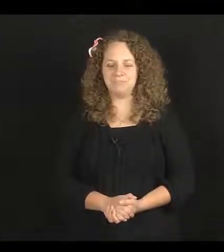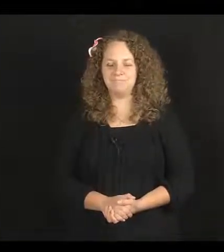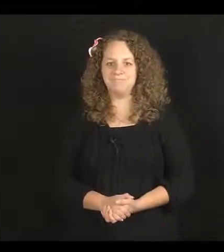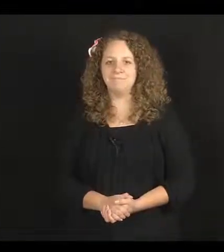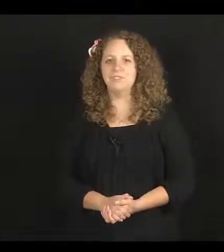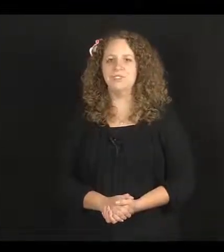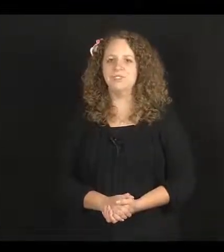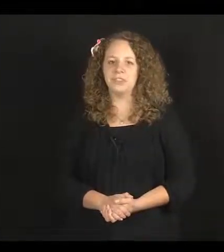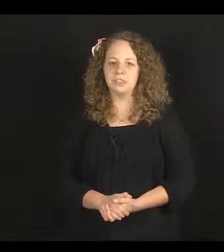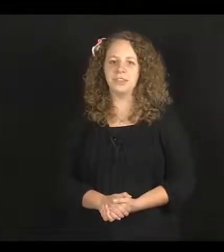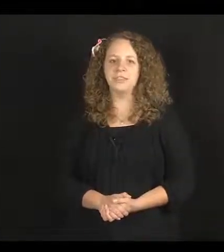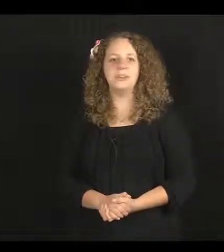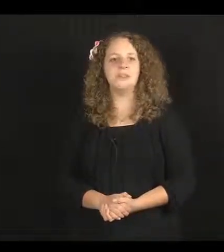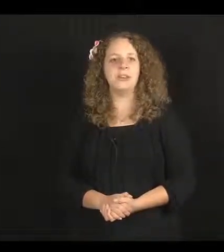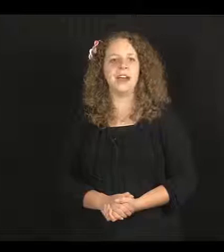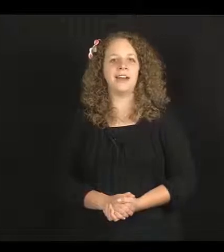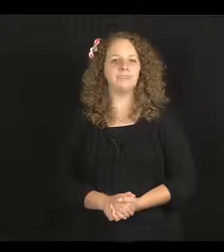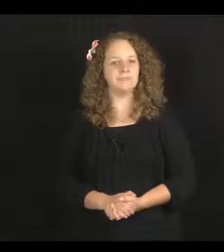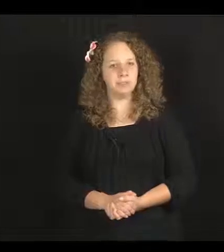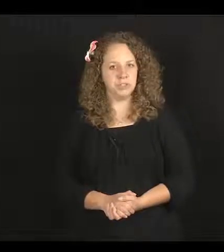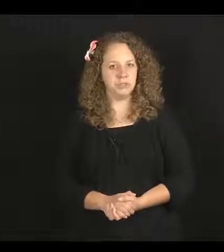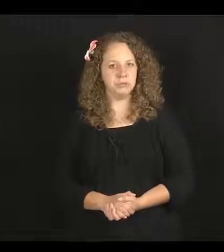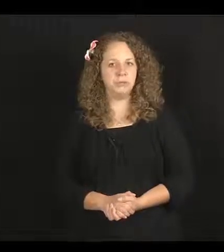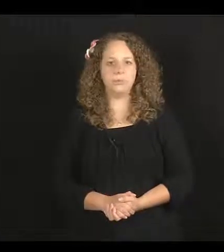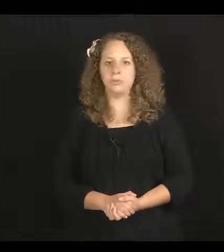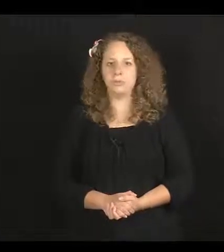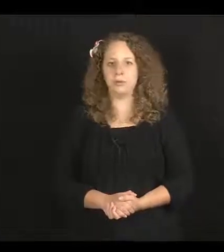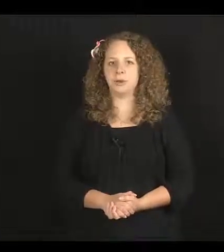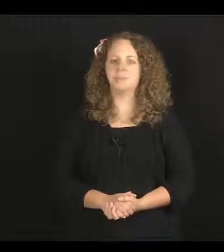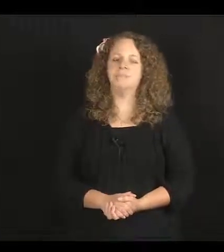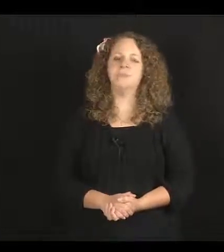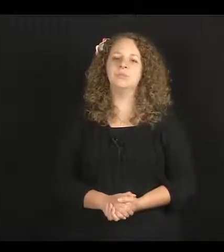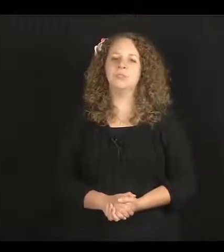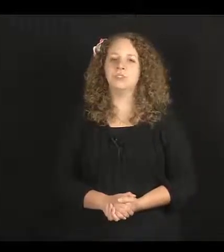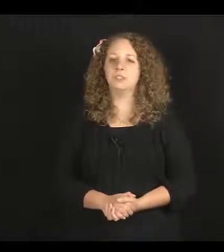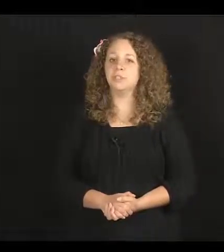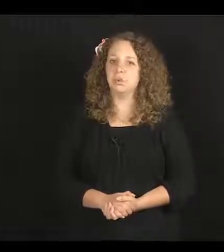To start with, we have TO or THROUGH. So in verses one through four, you’d sign